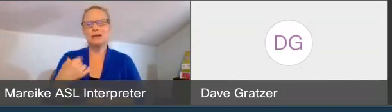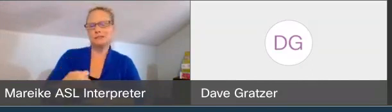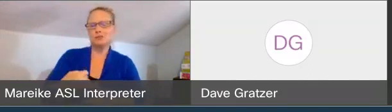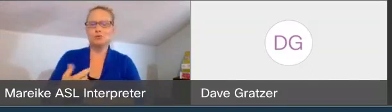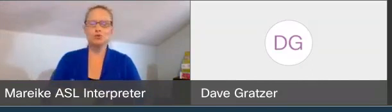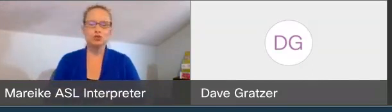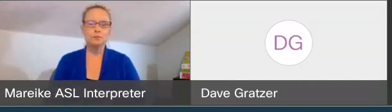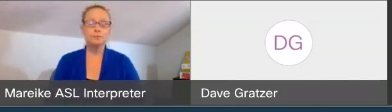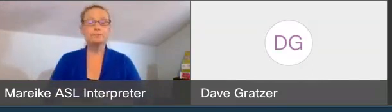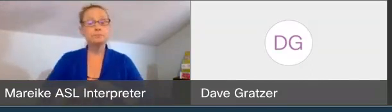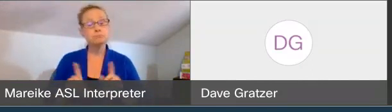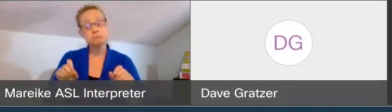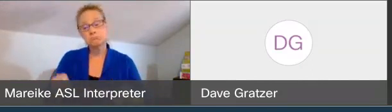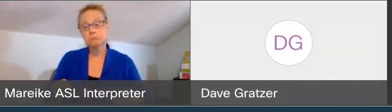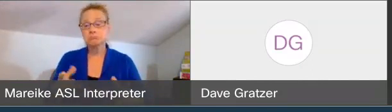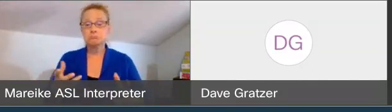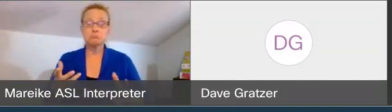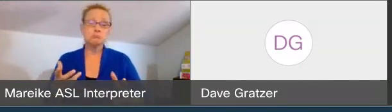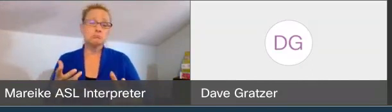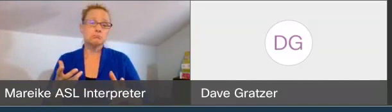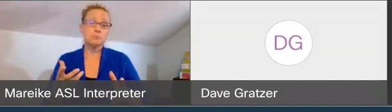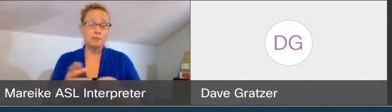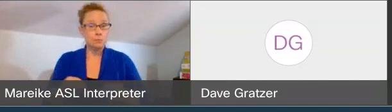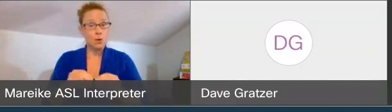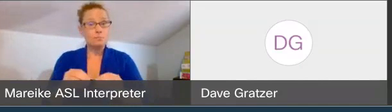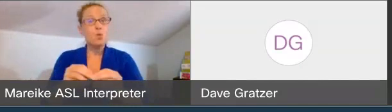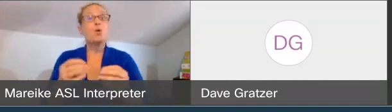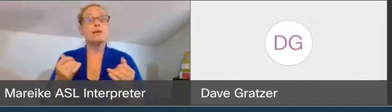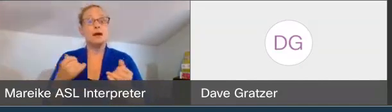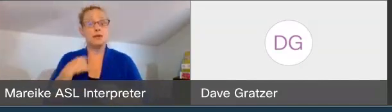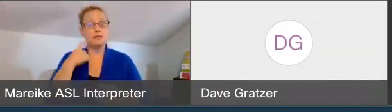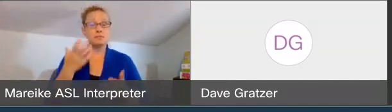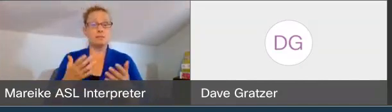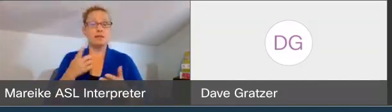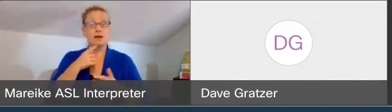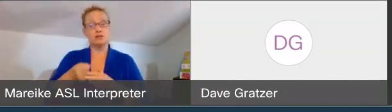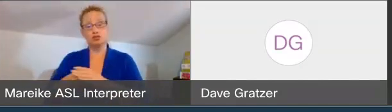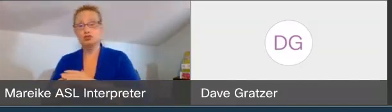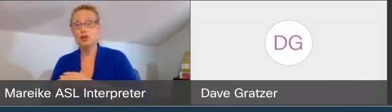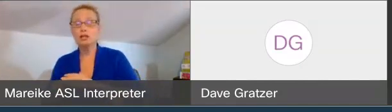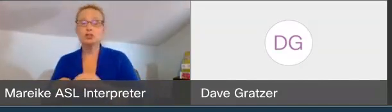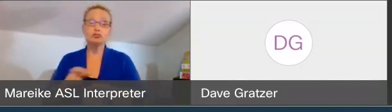but it can and increasingly is I think maybe a shelter or a housing provider,